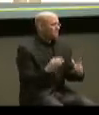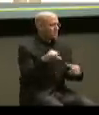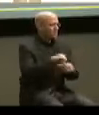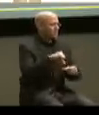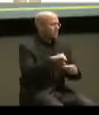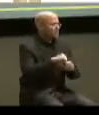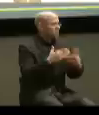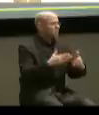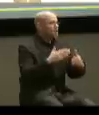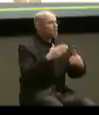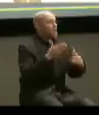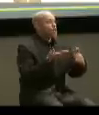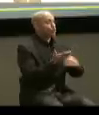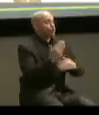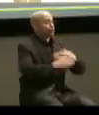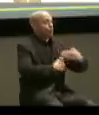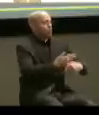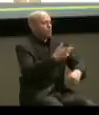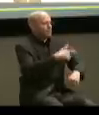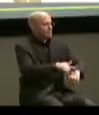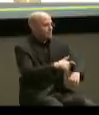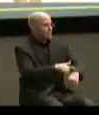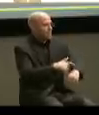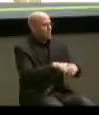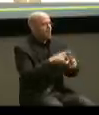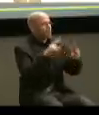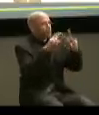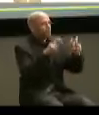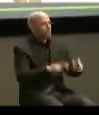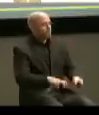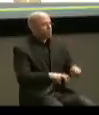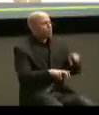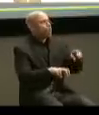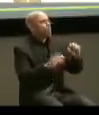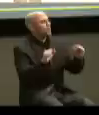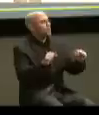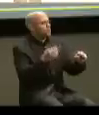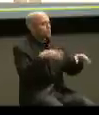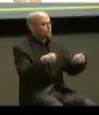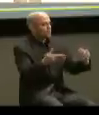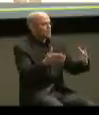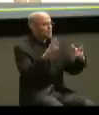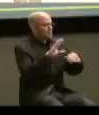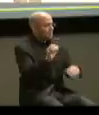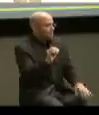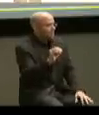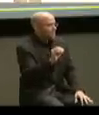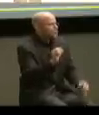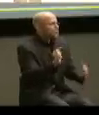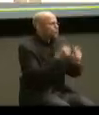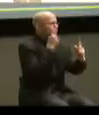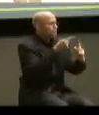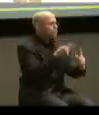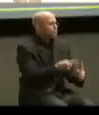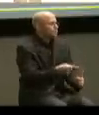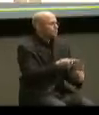CAN HELP INCENT YOU TO REDUCE YOUR GREENHOUSE EMISSIONS, AND IN TIME EXPLORE THE POSSIBILITY OF PROVIDING COMPANIES WITH